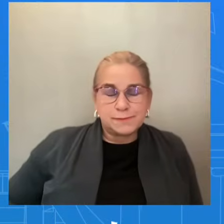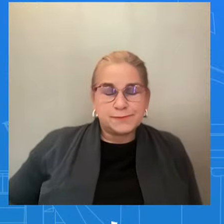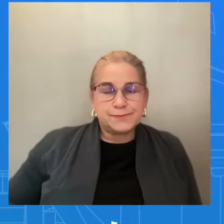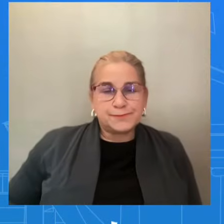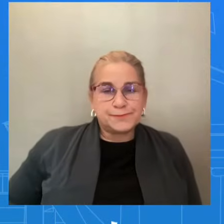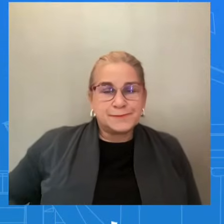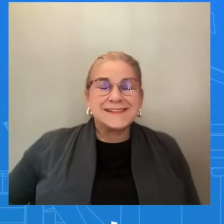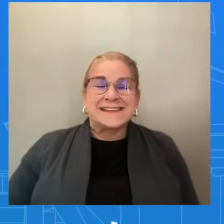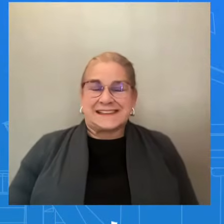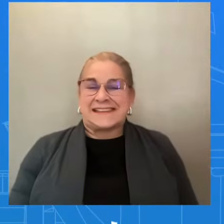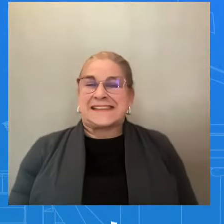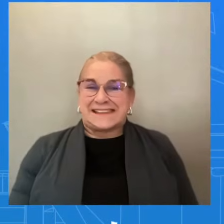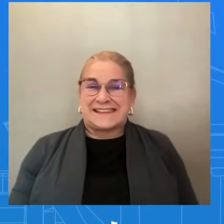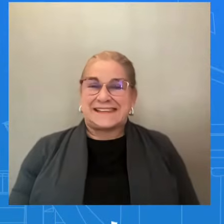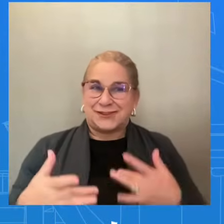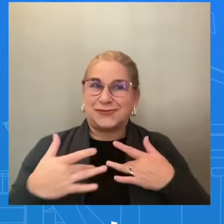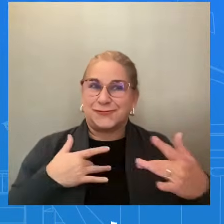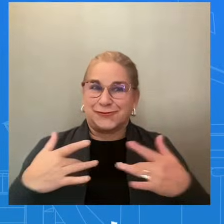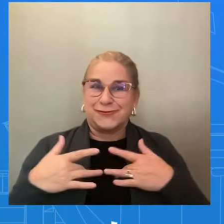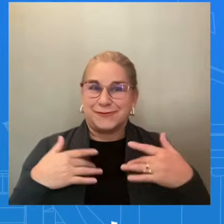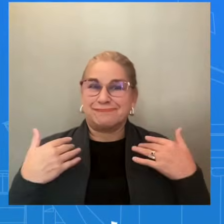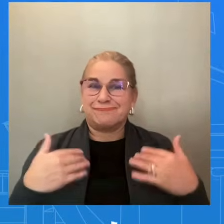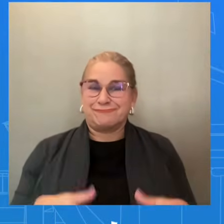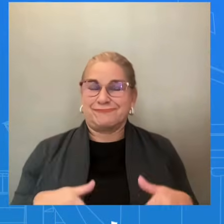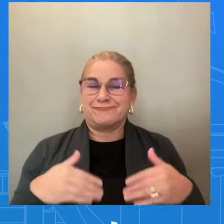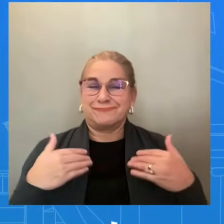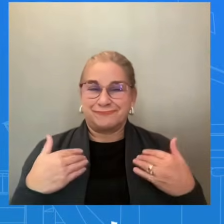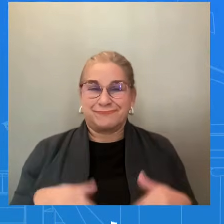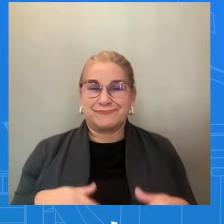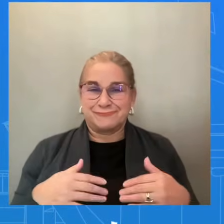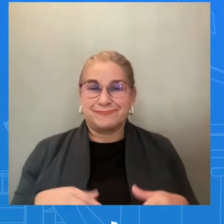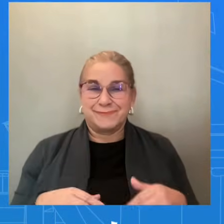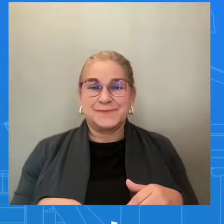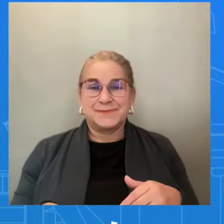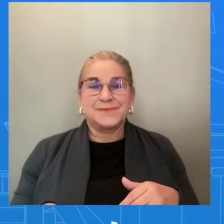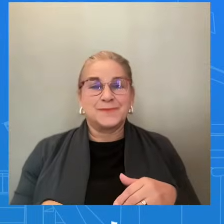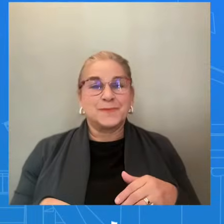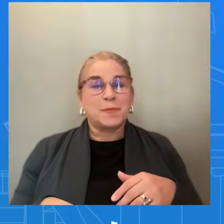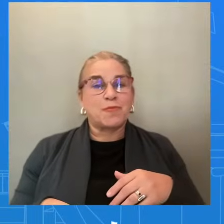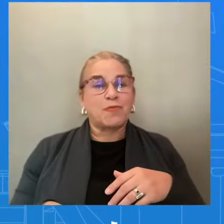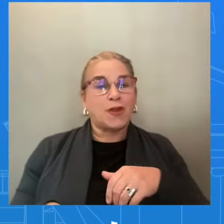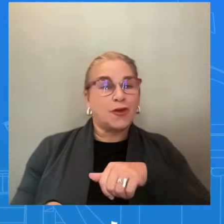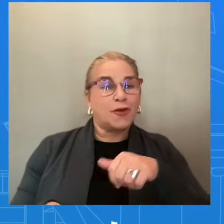about other countries providing aid or assistance to Russia. We’ve been very clear about that.